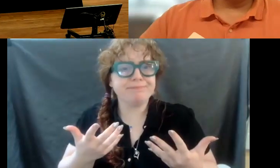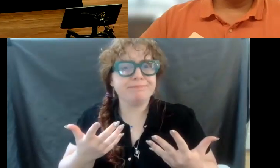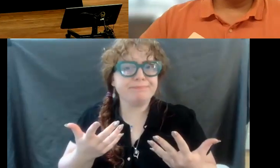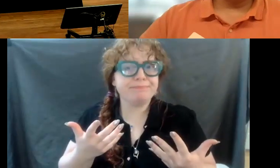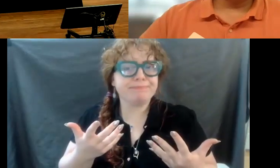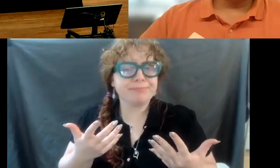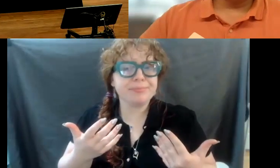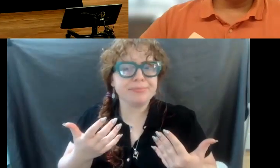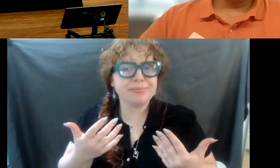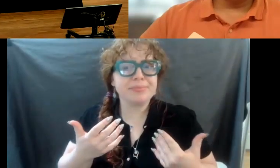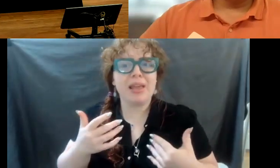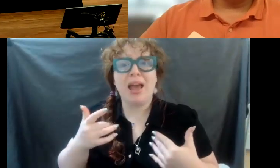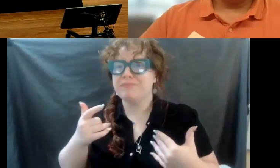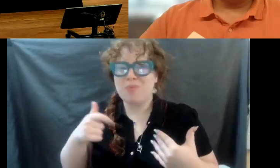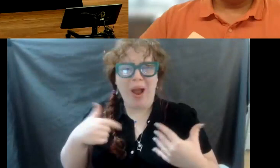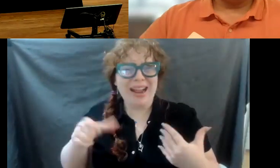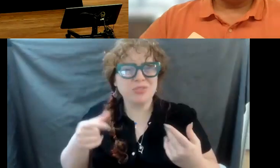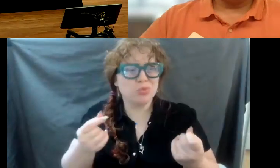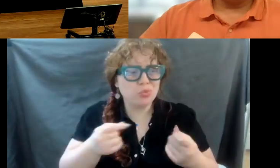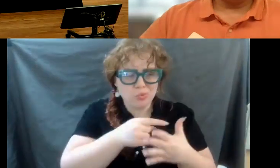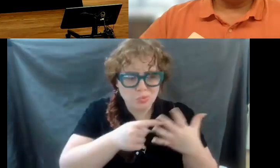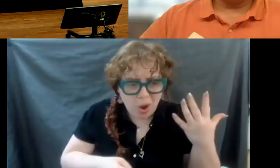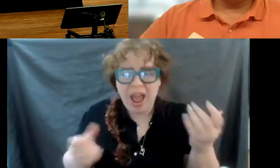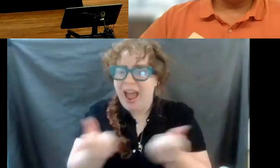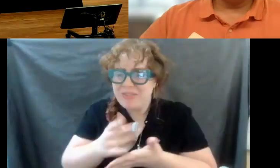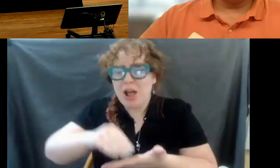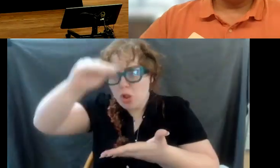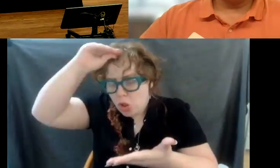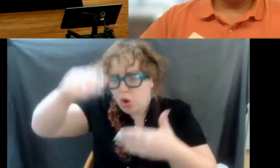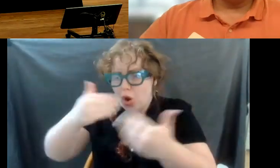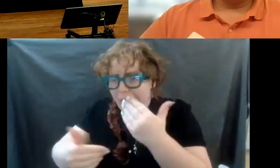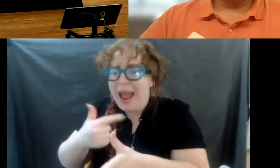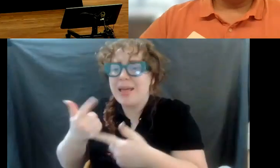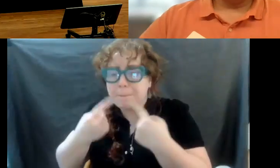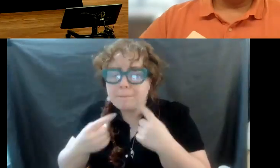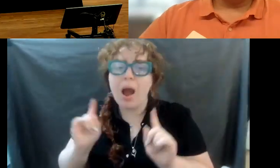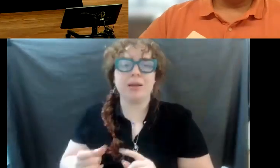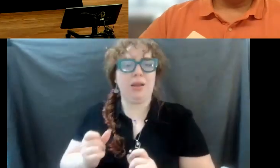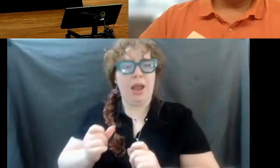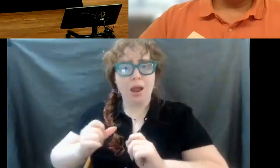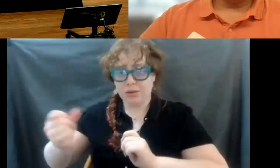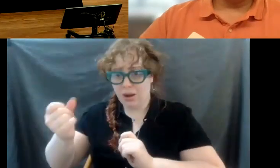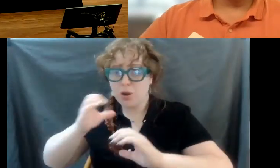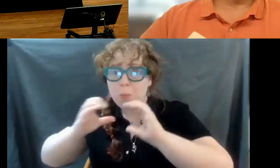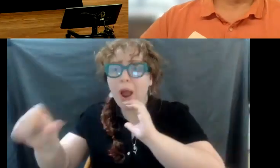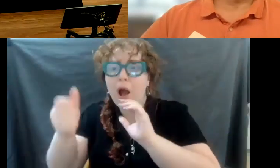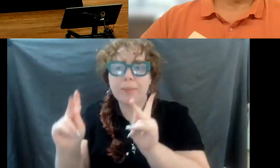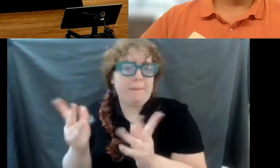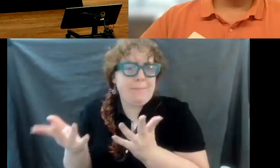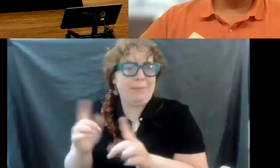to help communicate with other people who had never truly been exposed to like people like myself, where if they were, they had misguided,